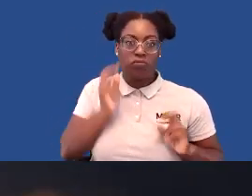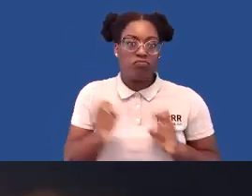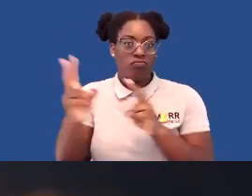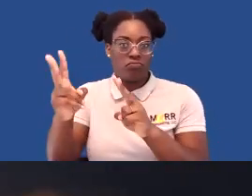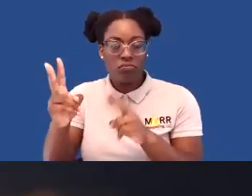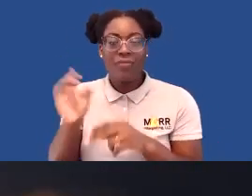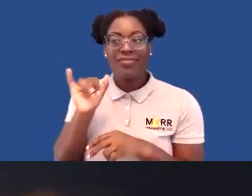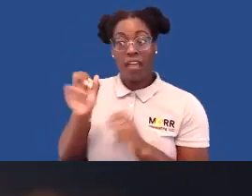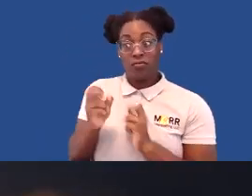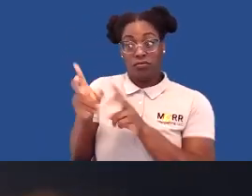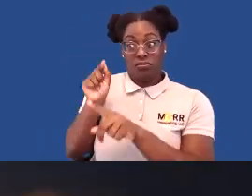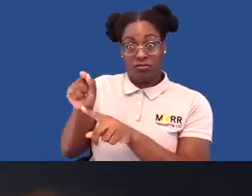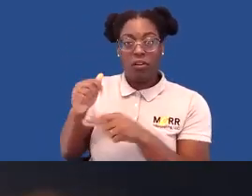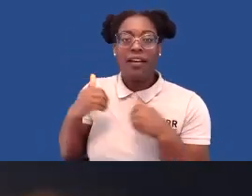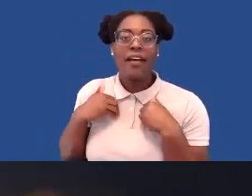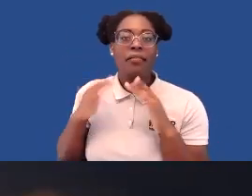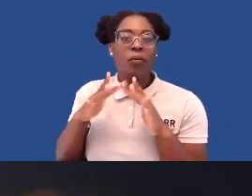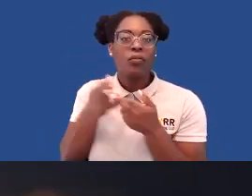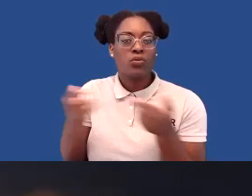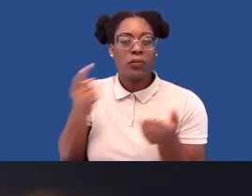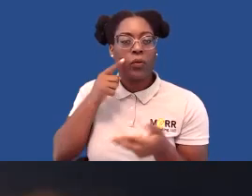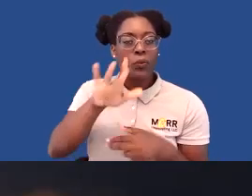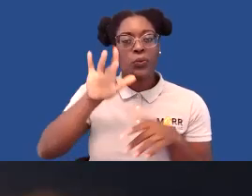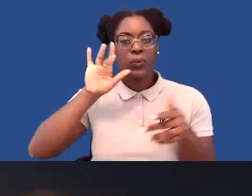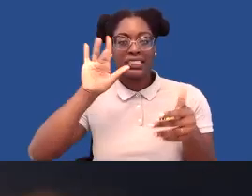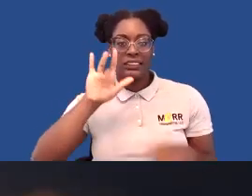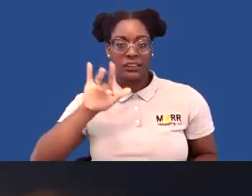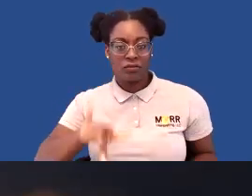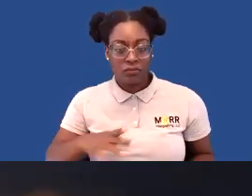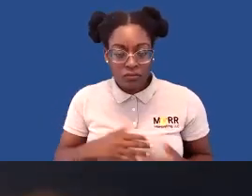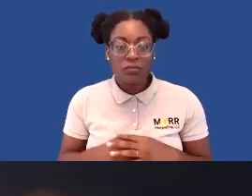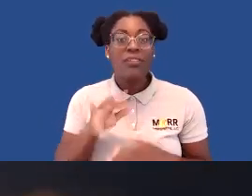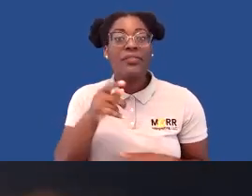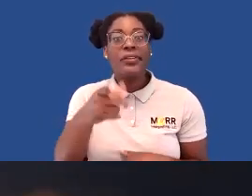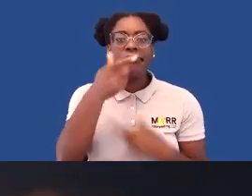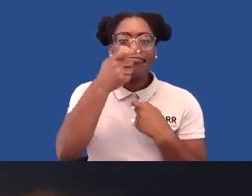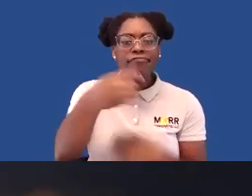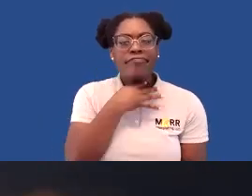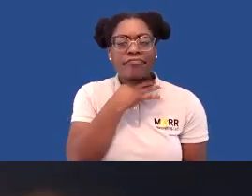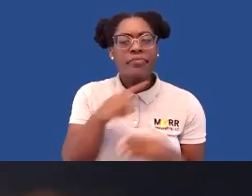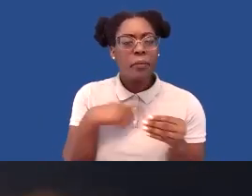but it might be a good place if you're interested in any of this research, a good place to start moving forward.